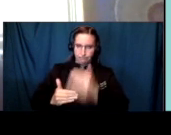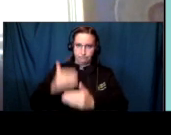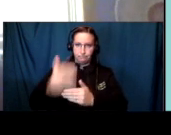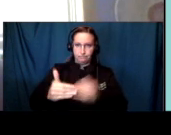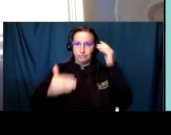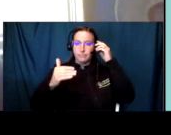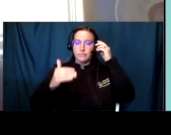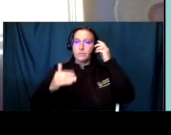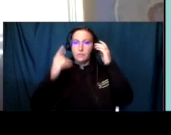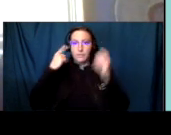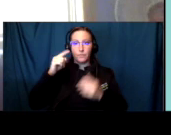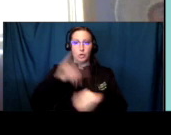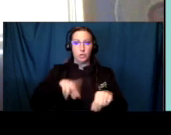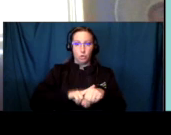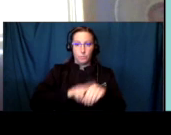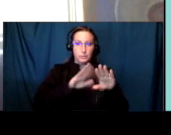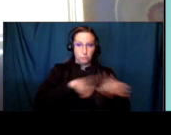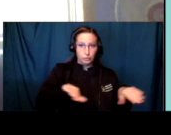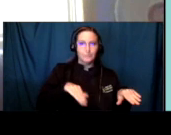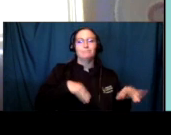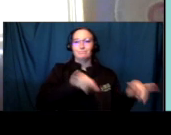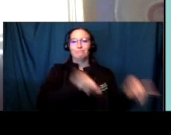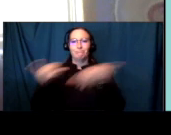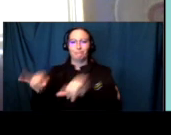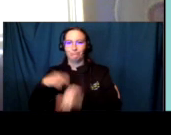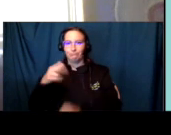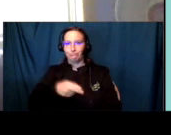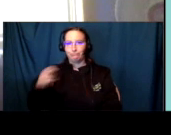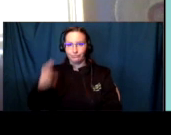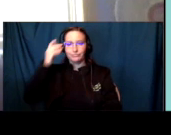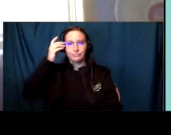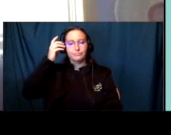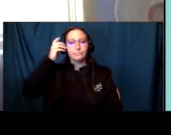hearing kids so therefore it will for hard of hearing kids too. And at first